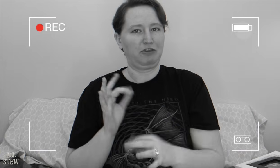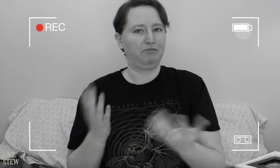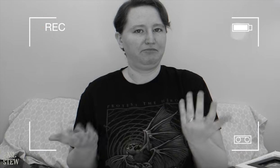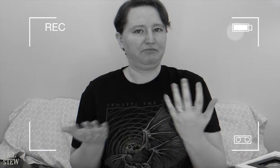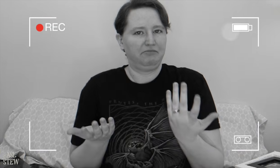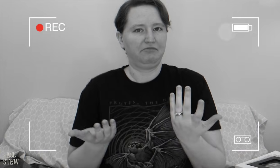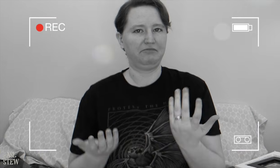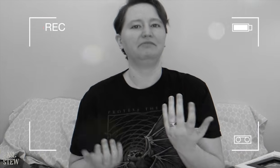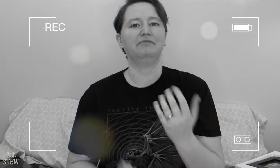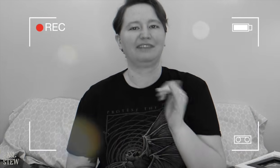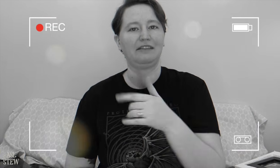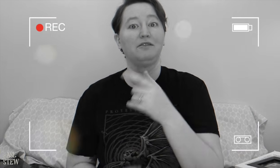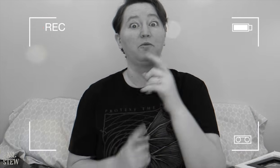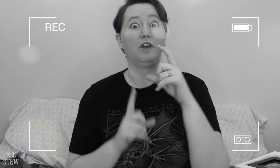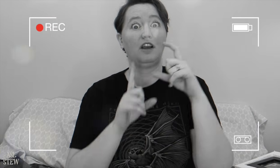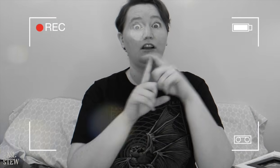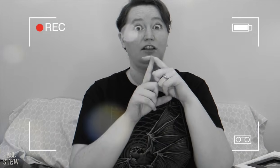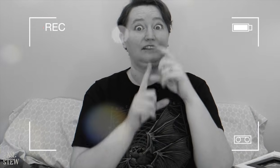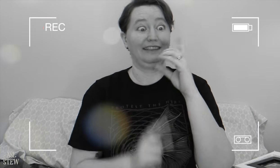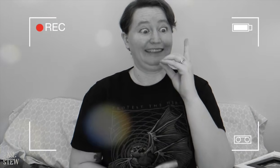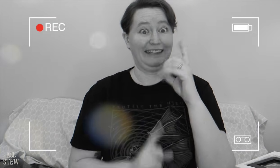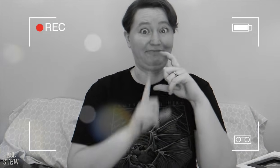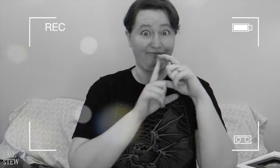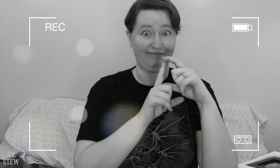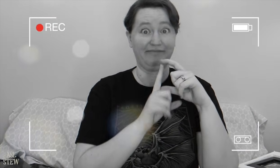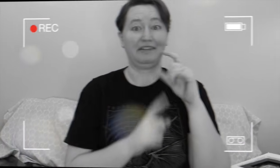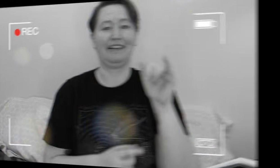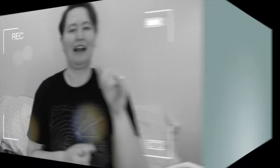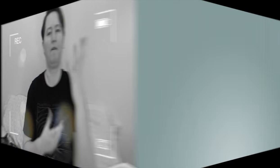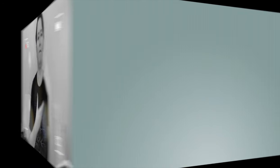(Blue Skies )